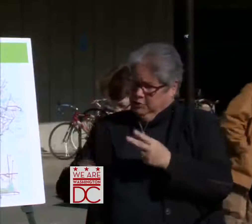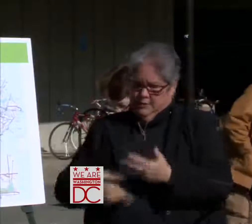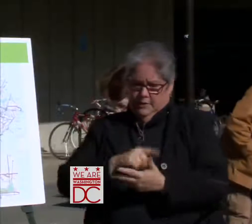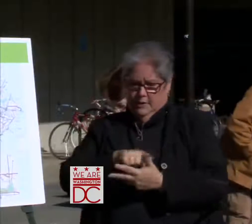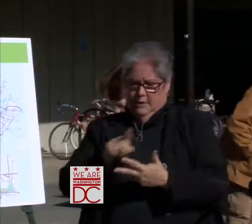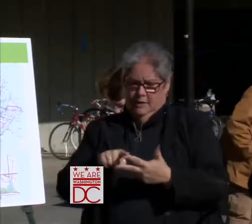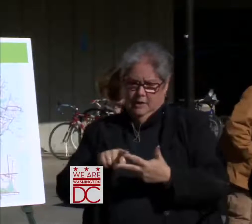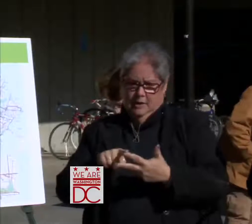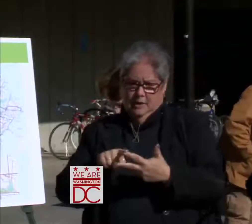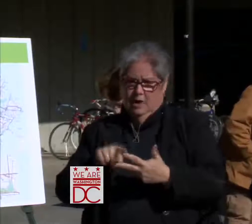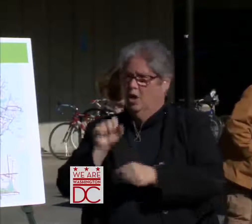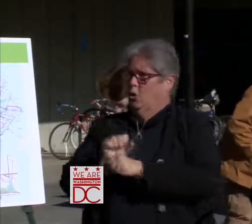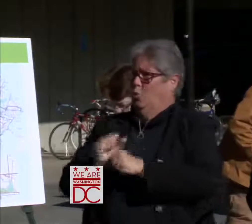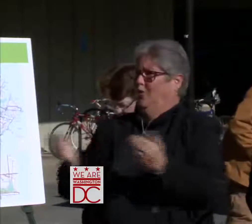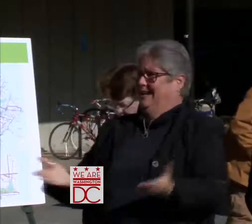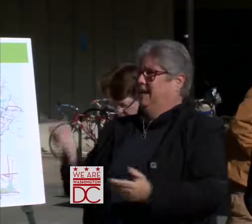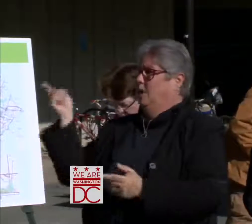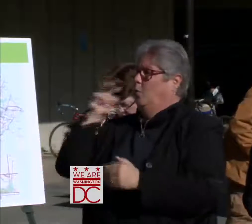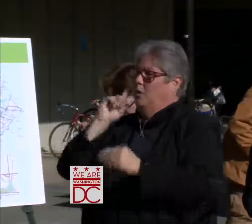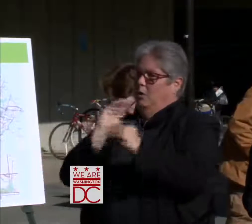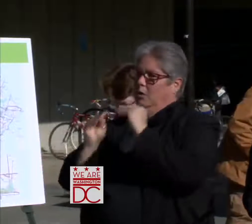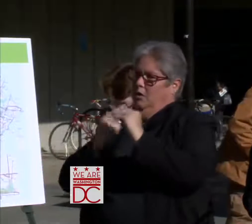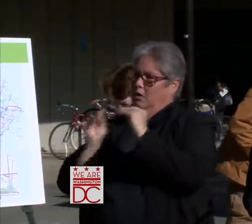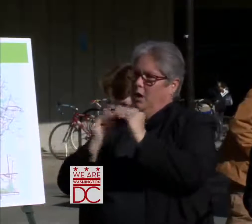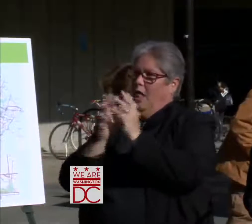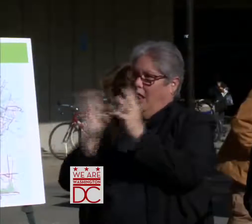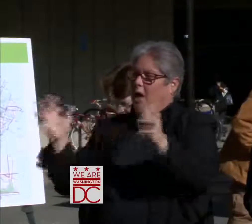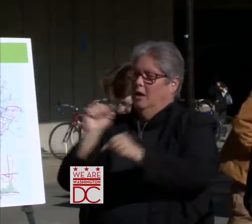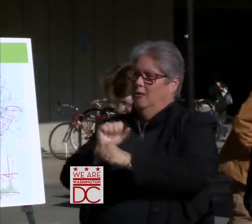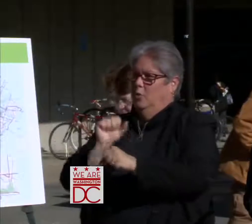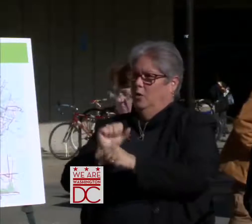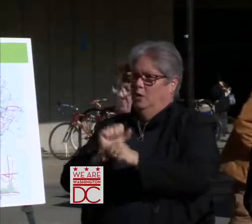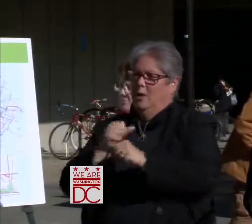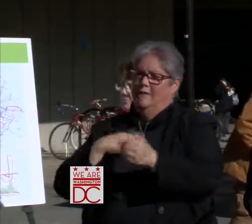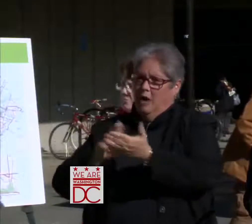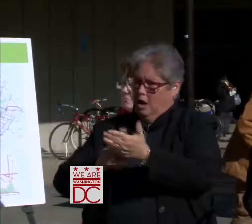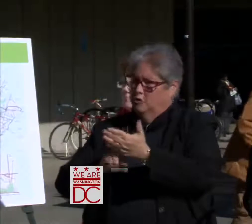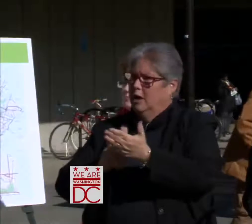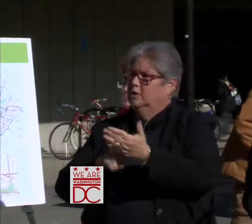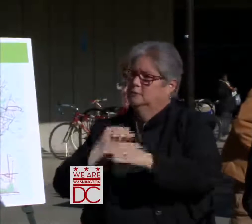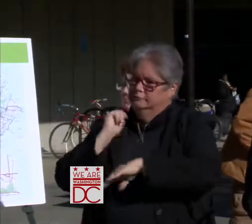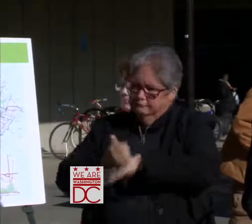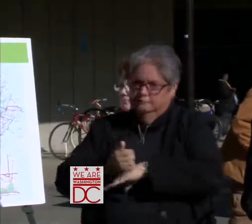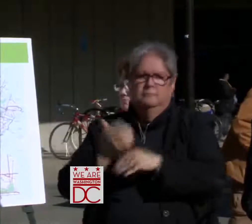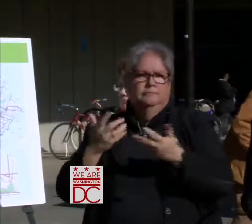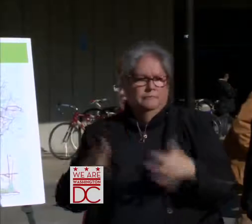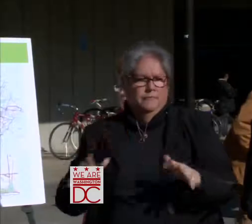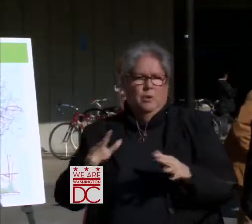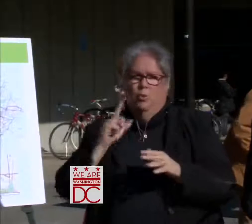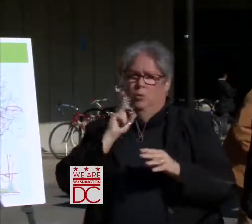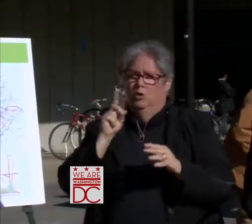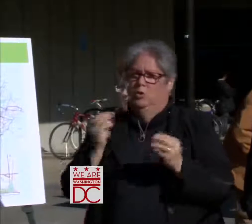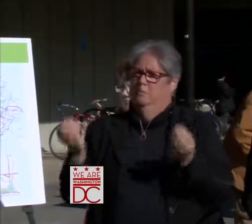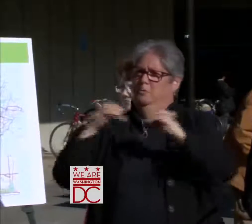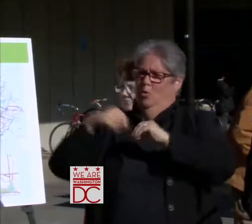IN TERMS OF THE WORK HERE, YES, WE WILL BE DOING A LOT OF THAT WORK. WE'VE GOT THE CONTRACTOR LINED UP WHEN THIS IS CLOSED TO DO MORE EXTENSIVE WORK.